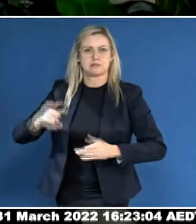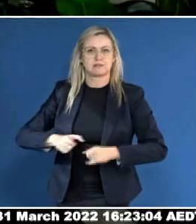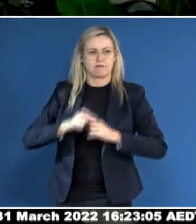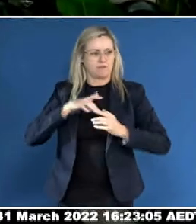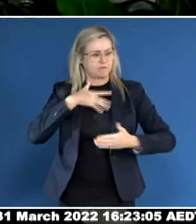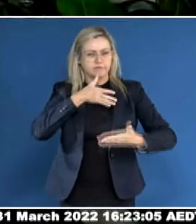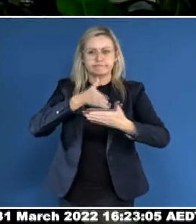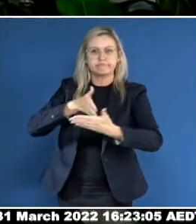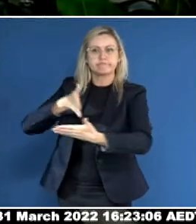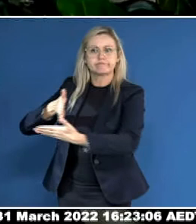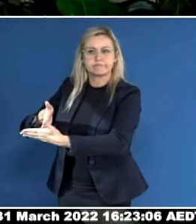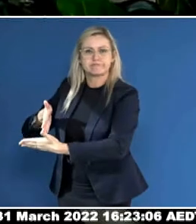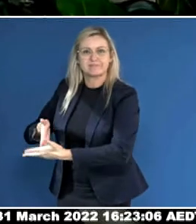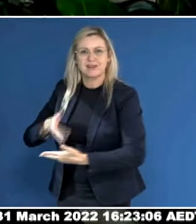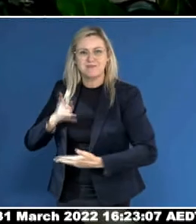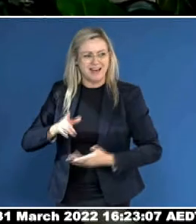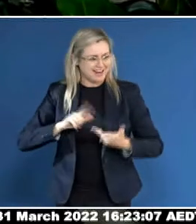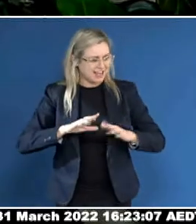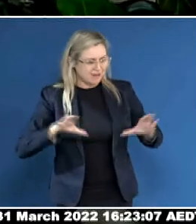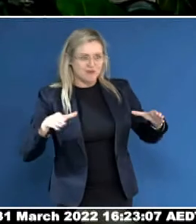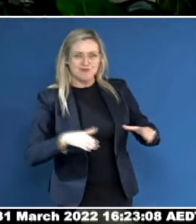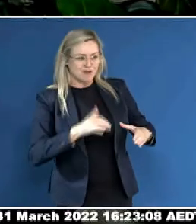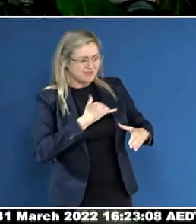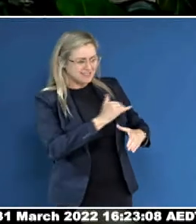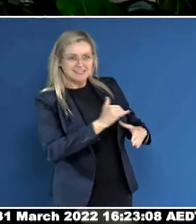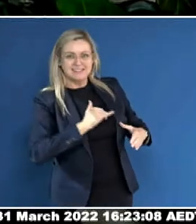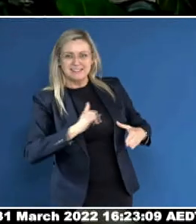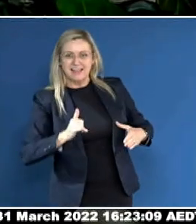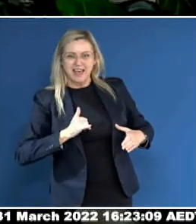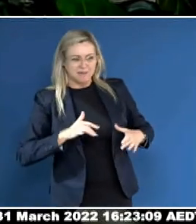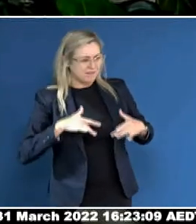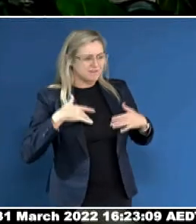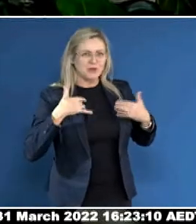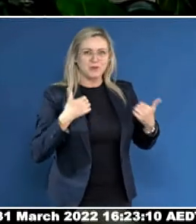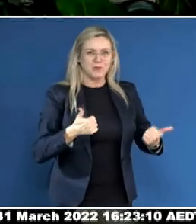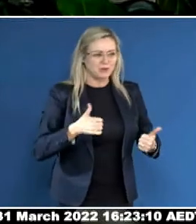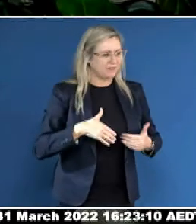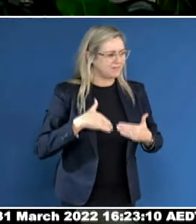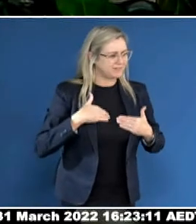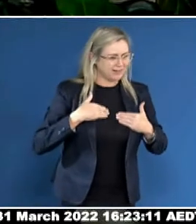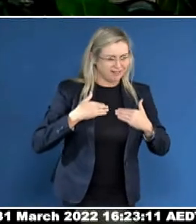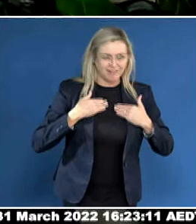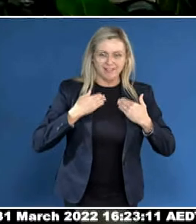is incredible, because you start beginning to build pride; pride about who you are and know who your community is.